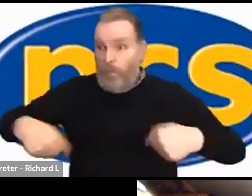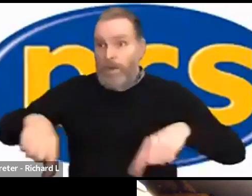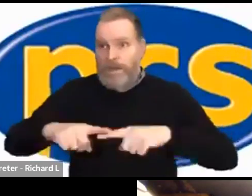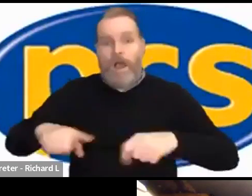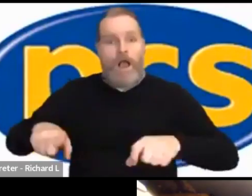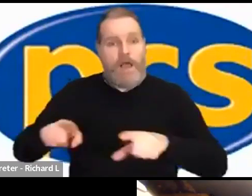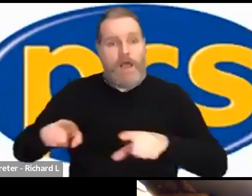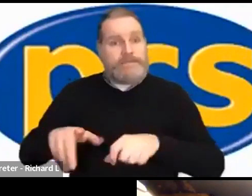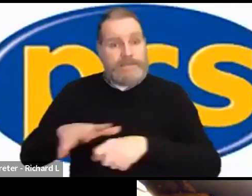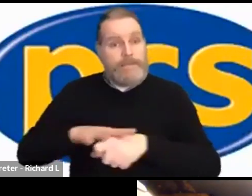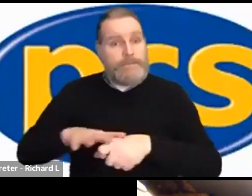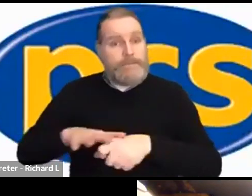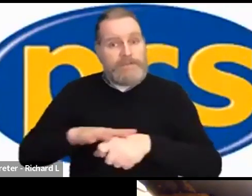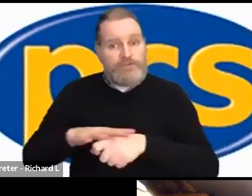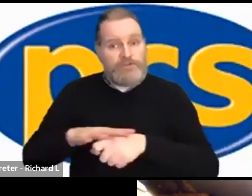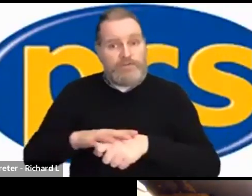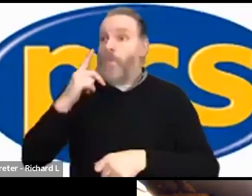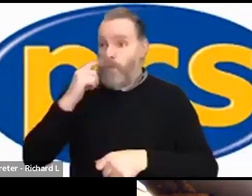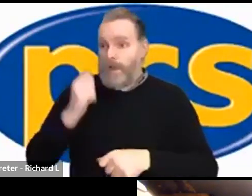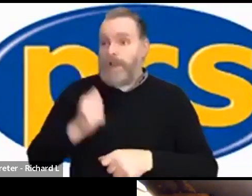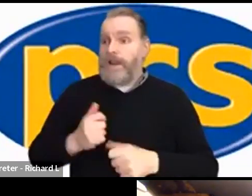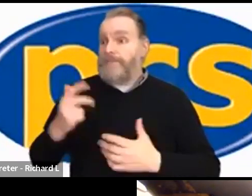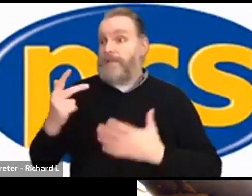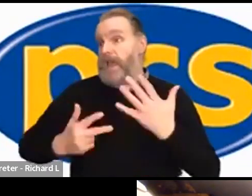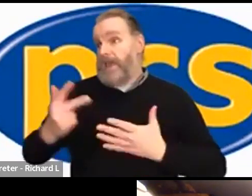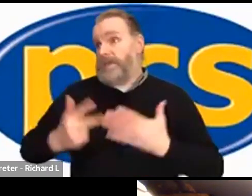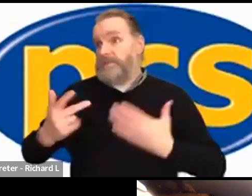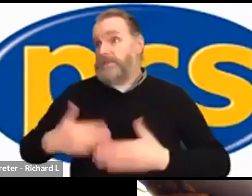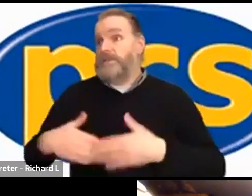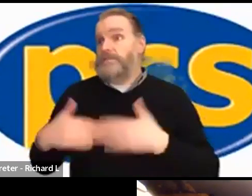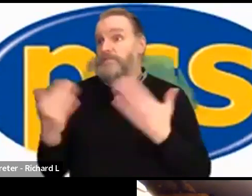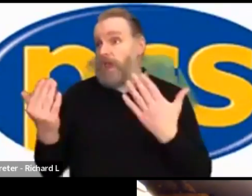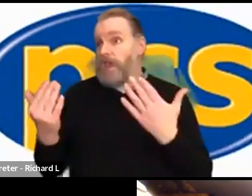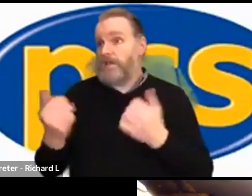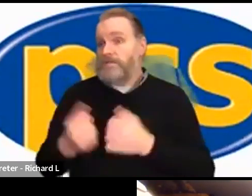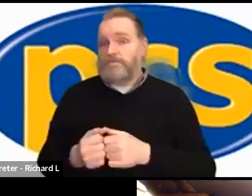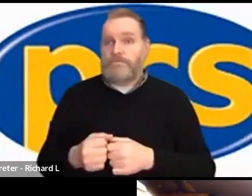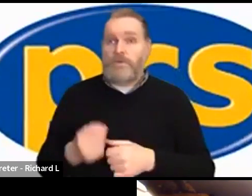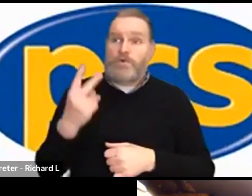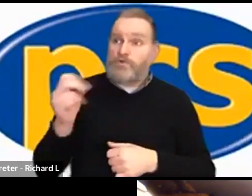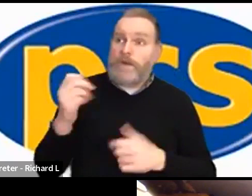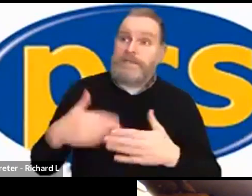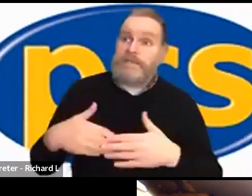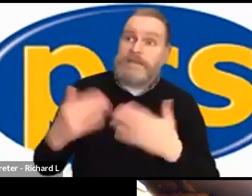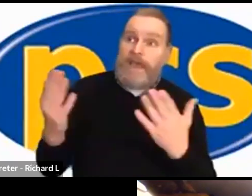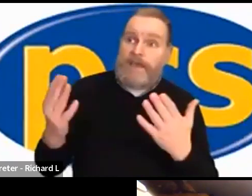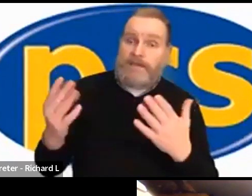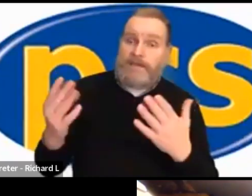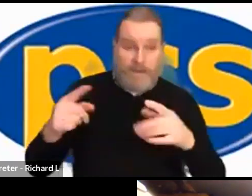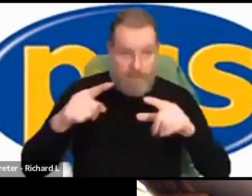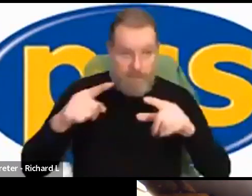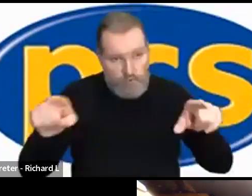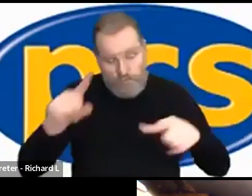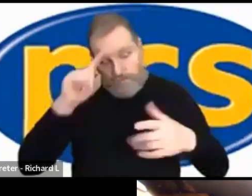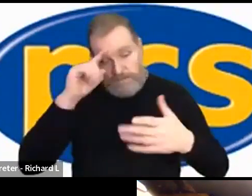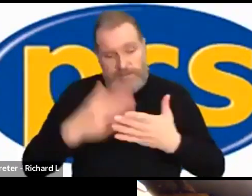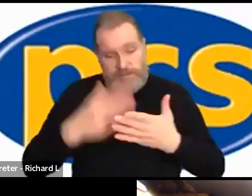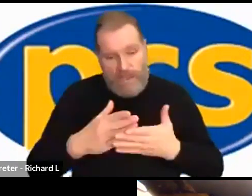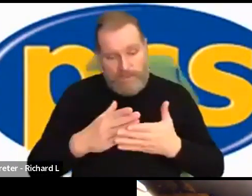from the feedback we had, that we're in the same position , and we could , and we could call 18 or 21 , and we could call 18 or 21 or 20 days of action. But look, you know you're you're all members of the you're all members of the Union, and reps of the Union.